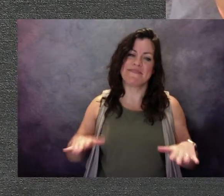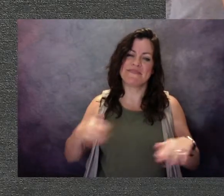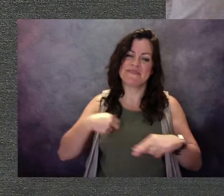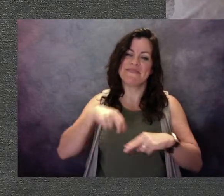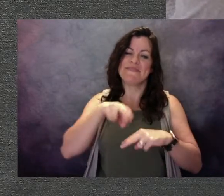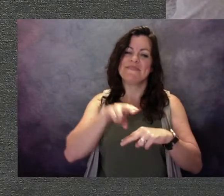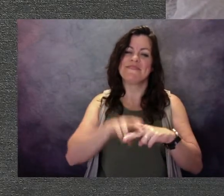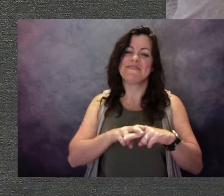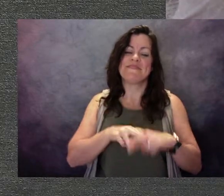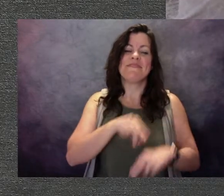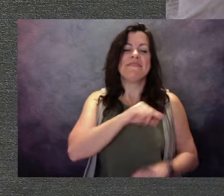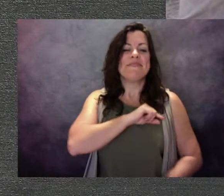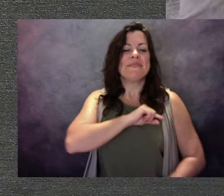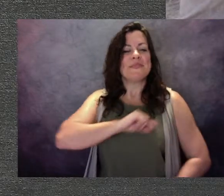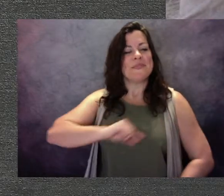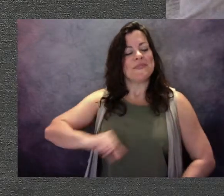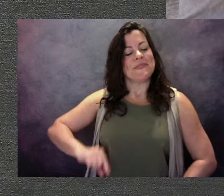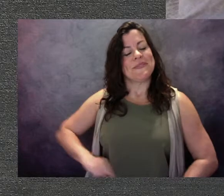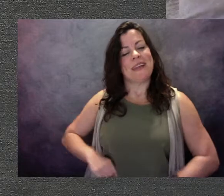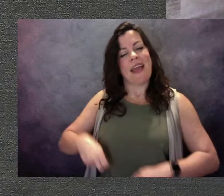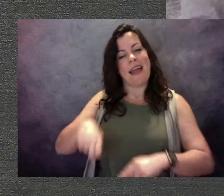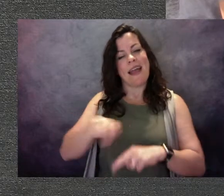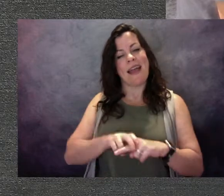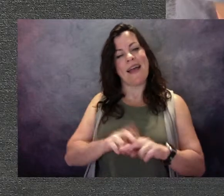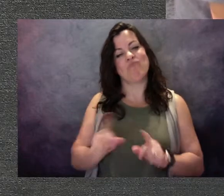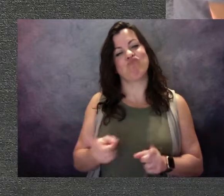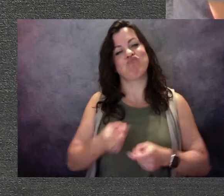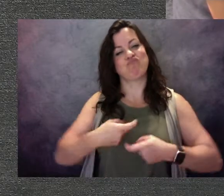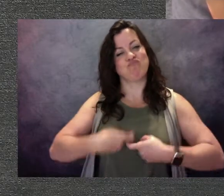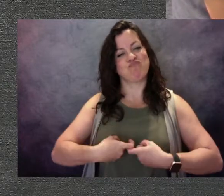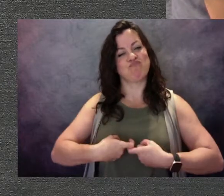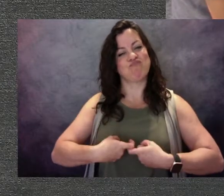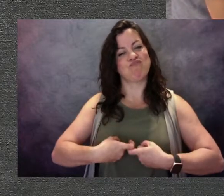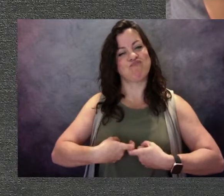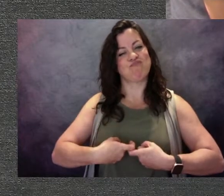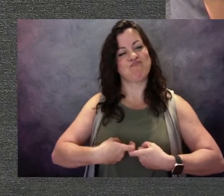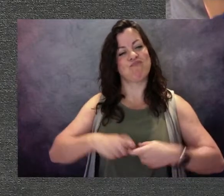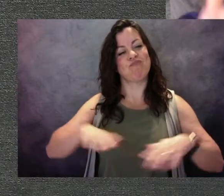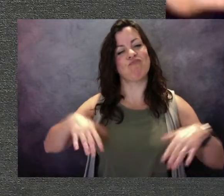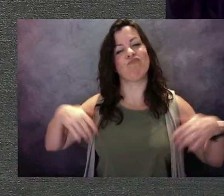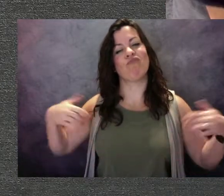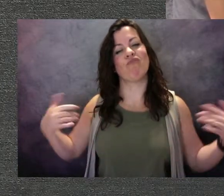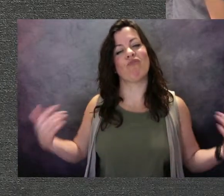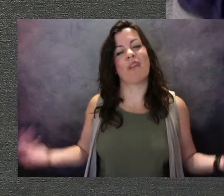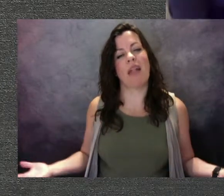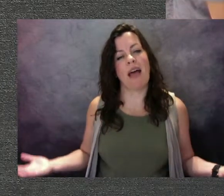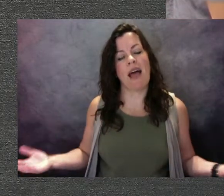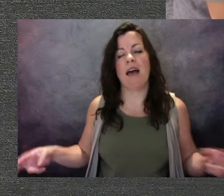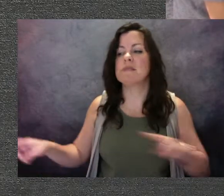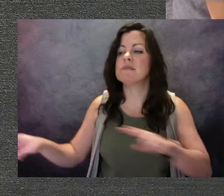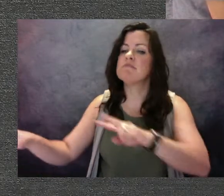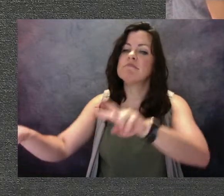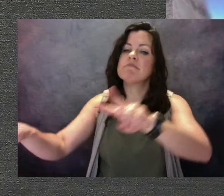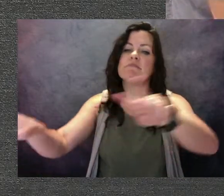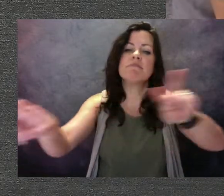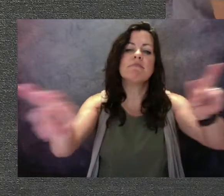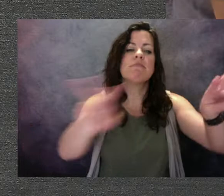on a throne and they can relax and look at nature all around them."